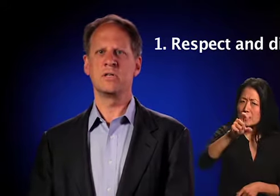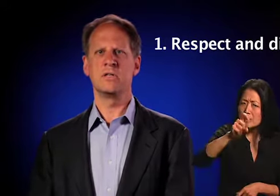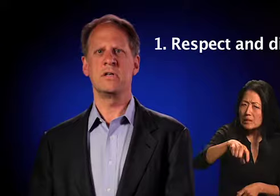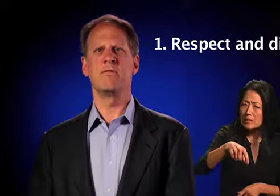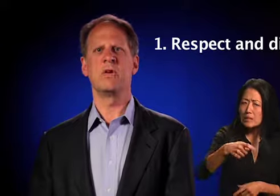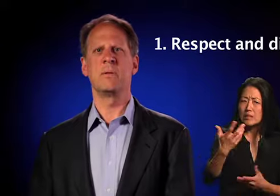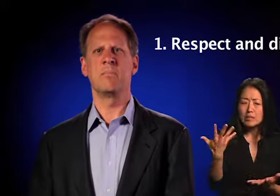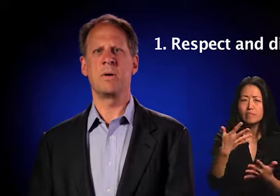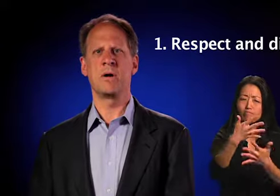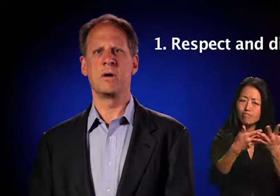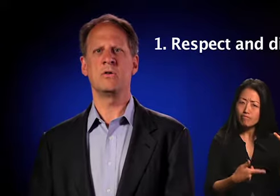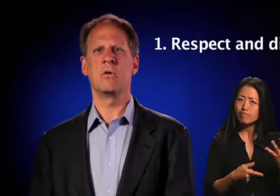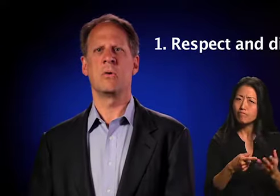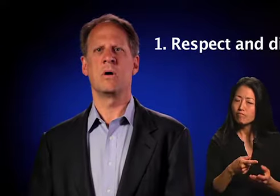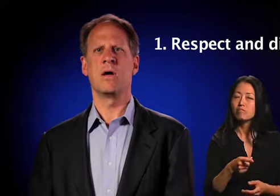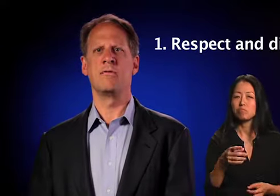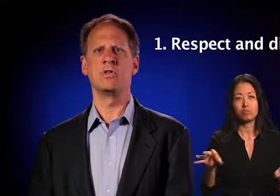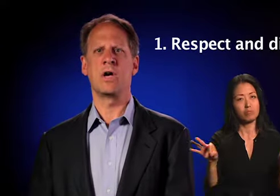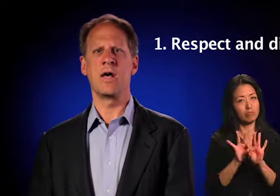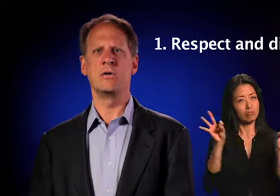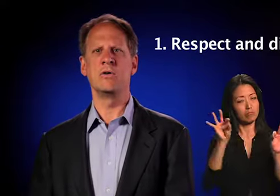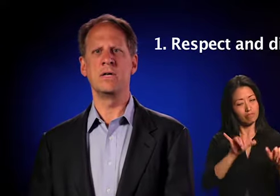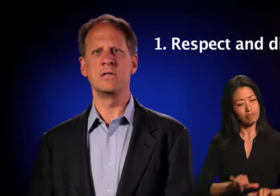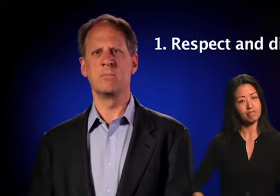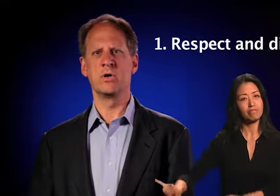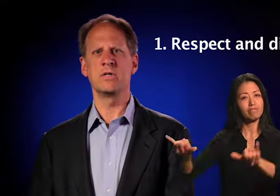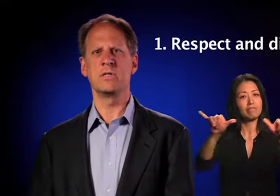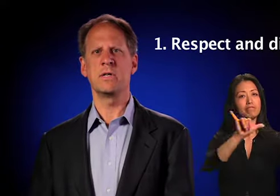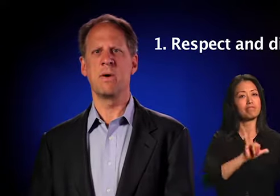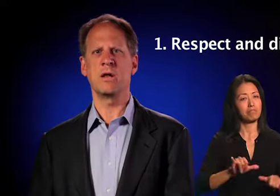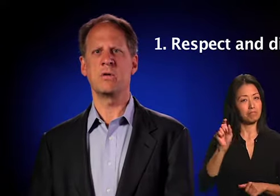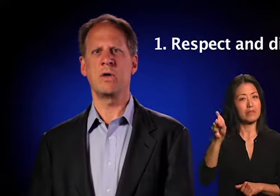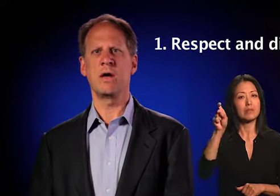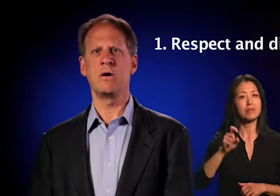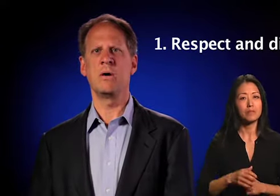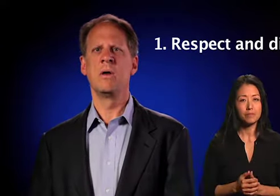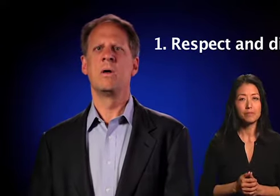such as if you're the parent of a child who needs emergency medical care.